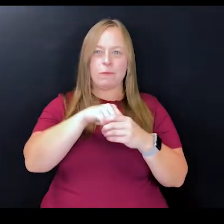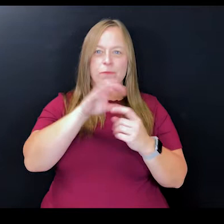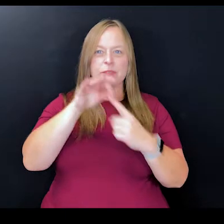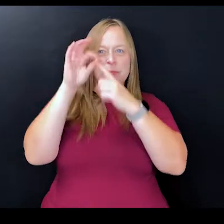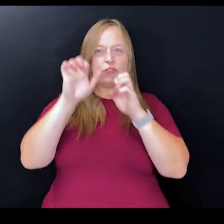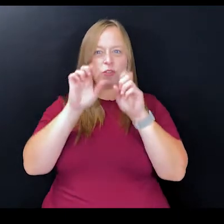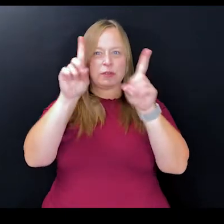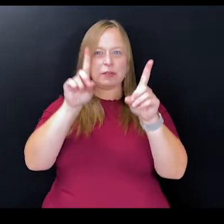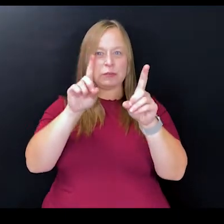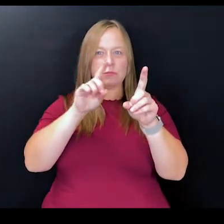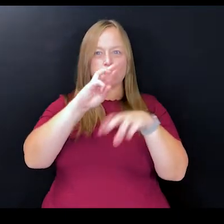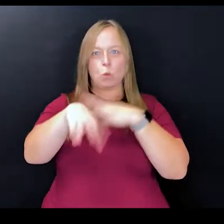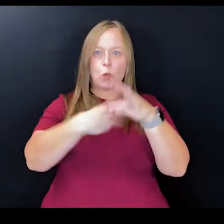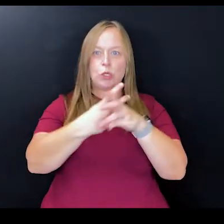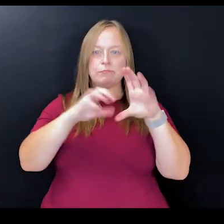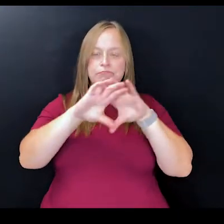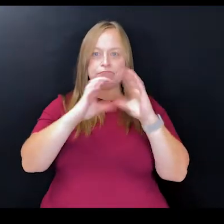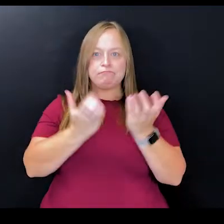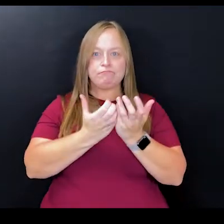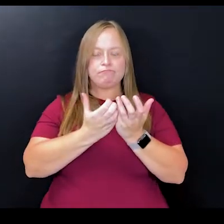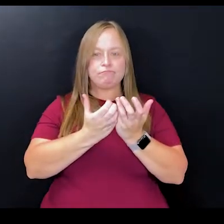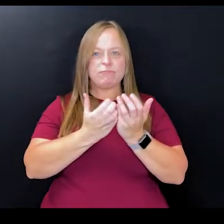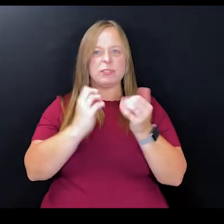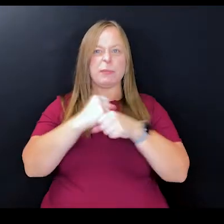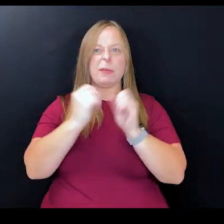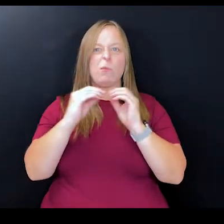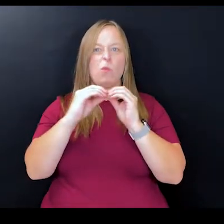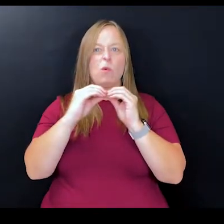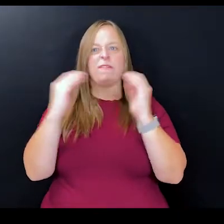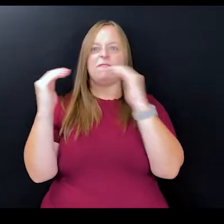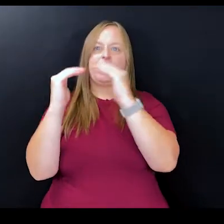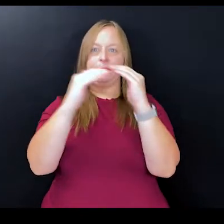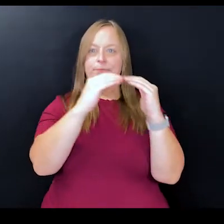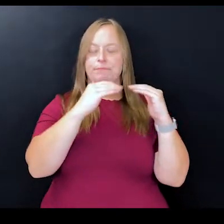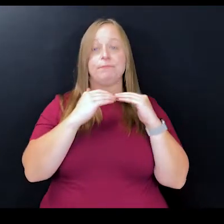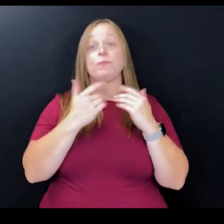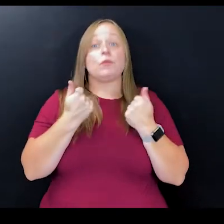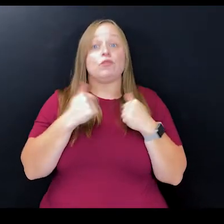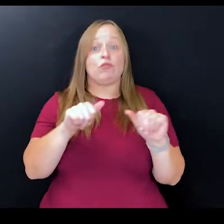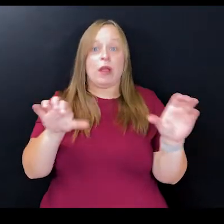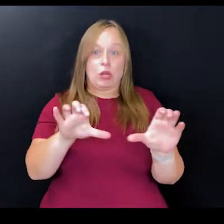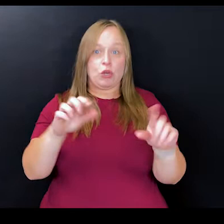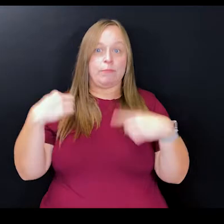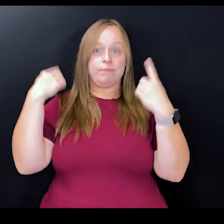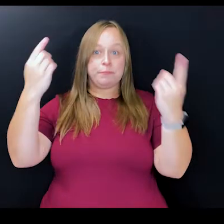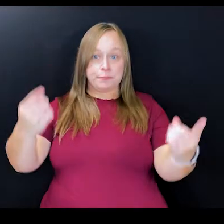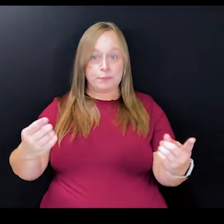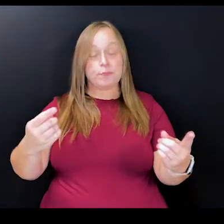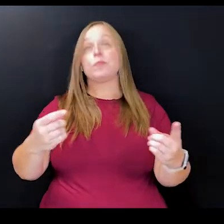in the special education world. So, what we try to do here is